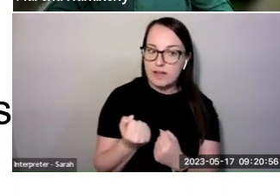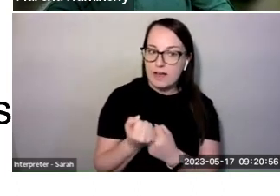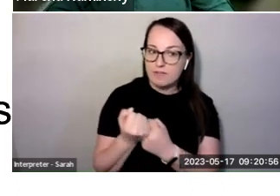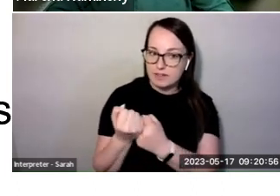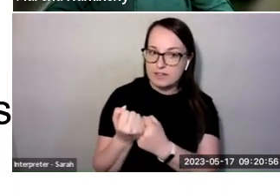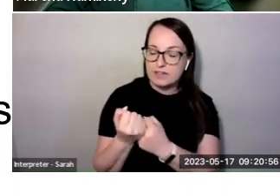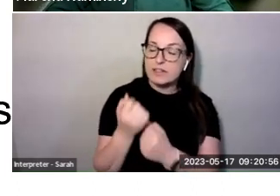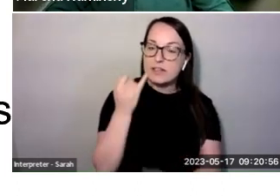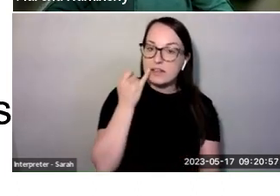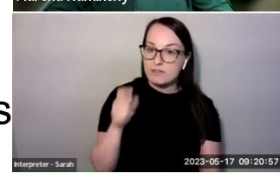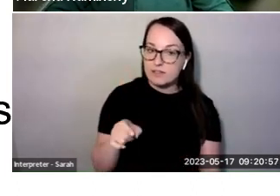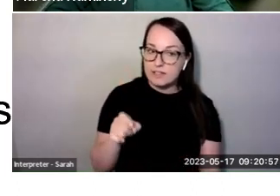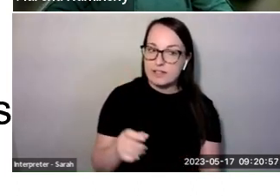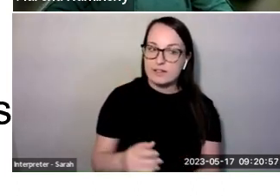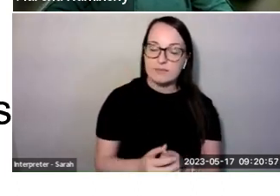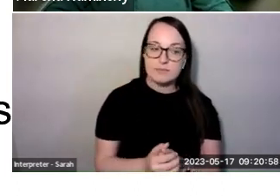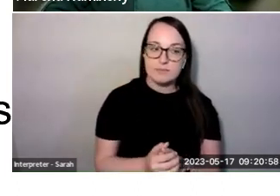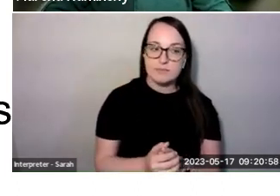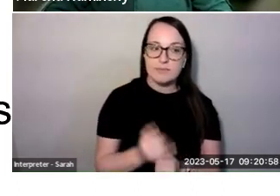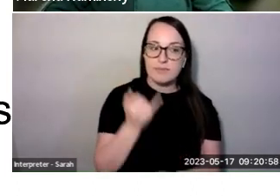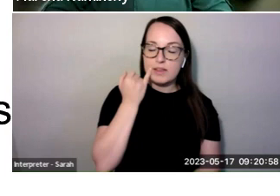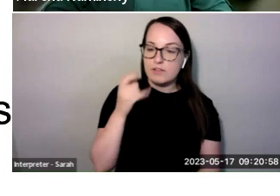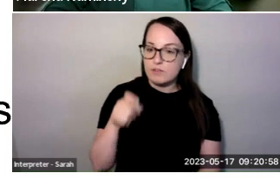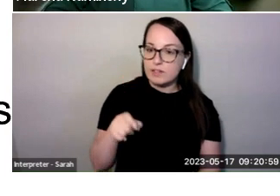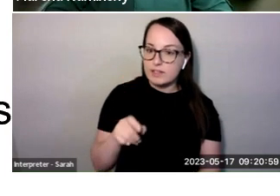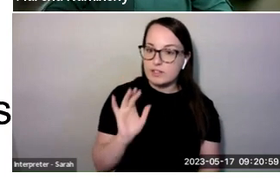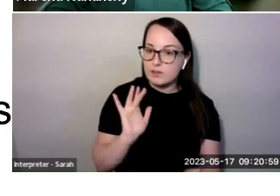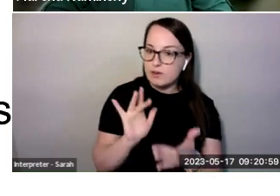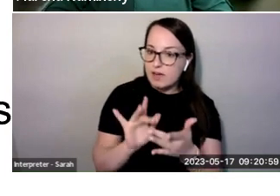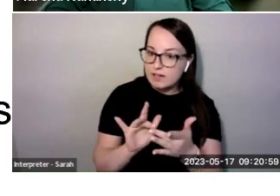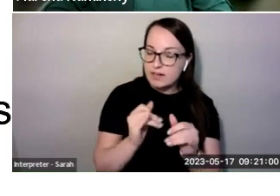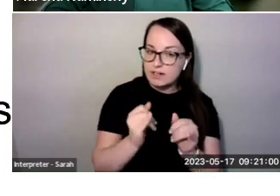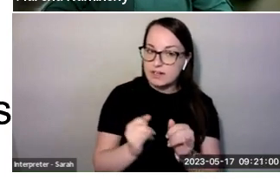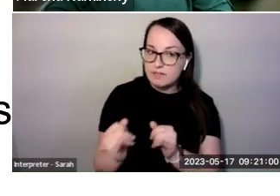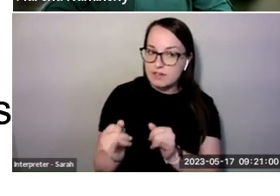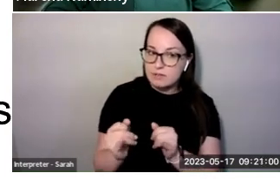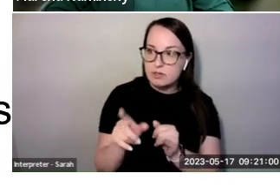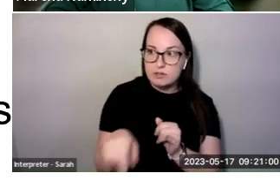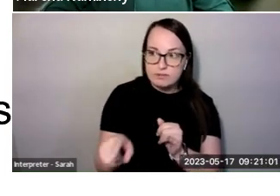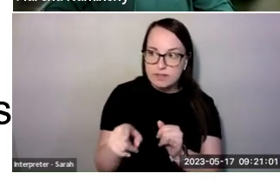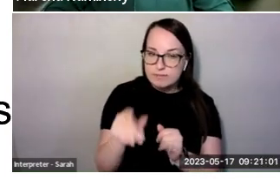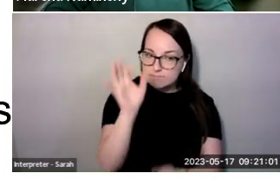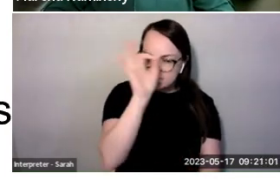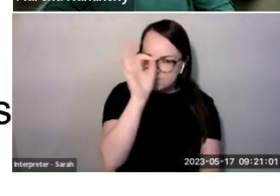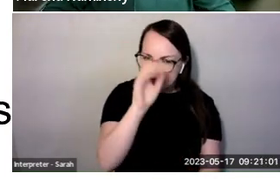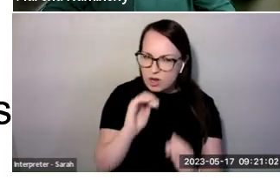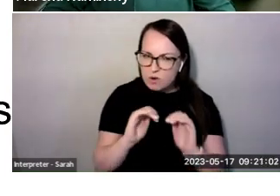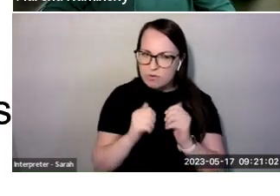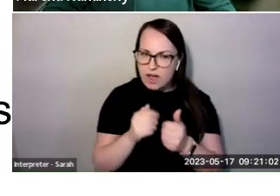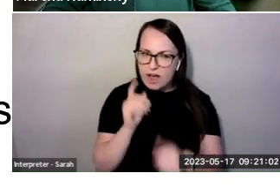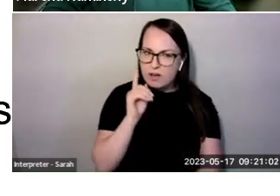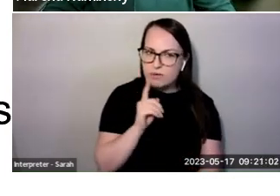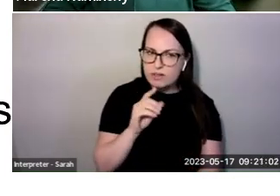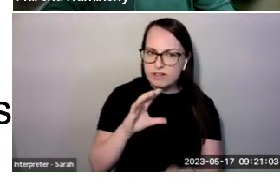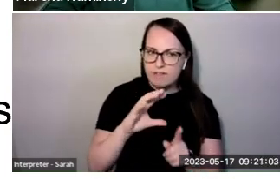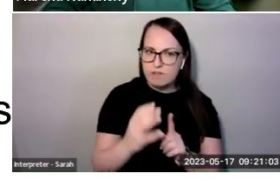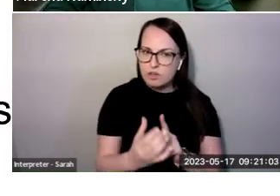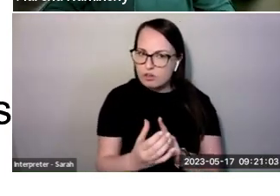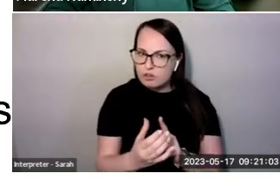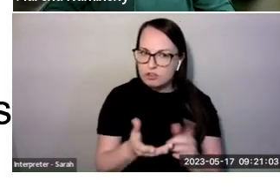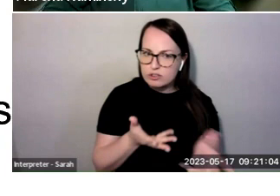We provide support and advocacy if needed, if we have to contact an individual and maybe they are not